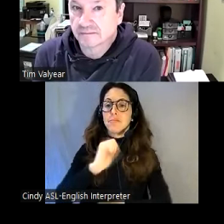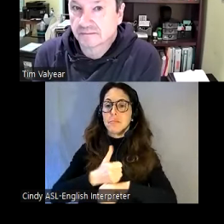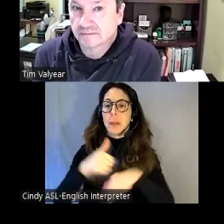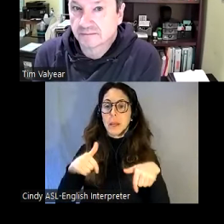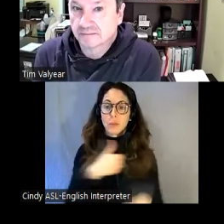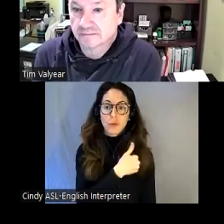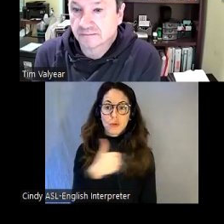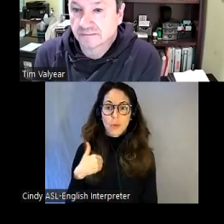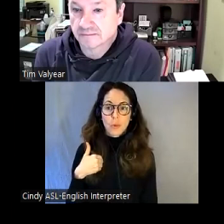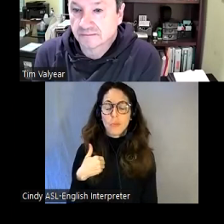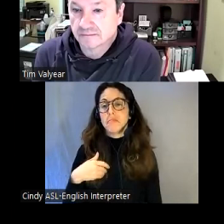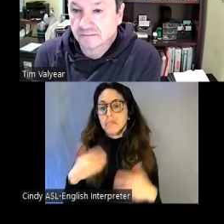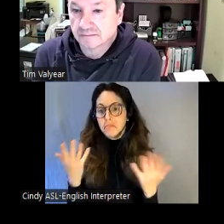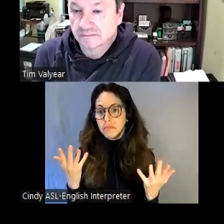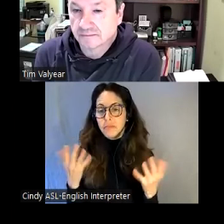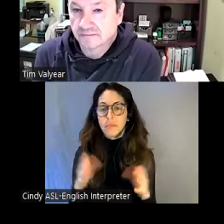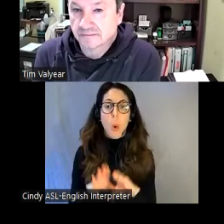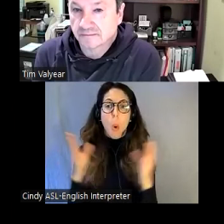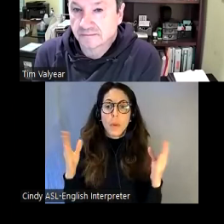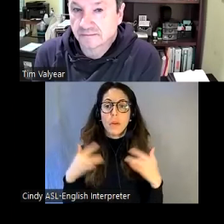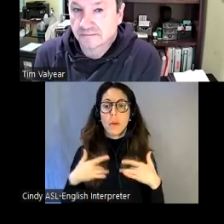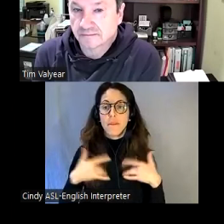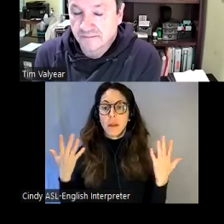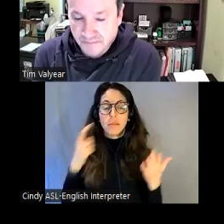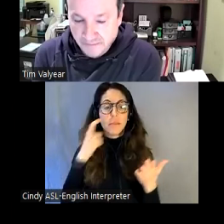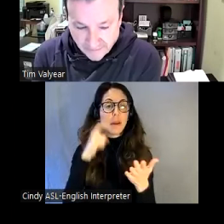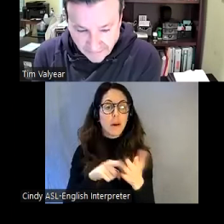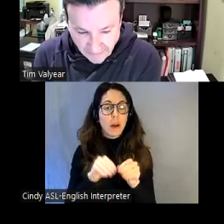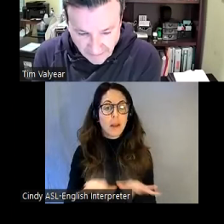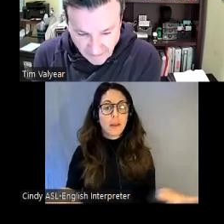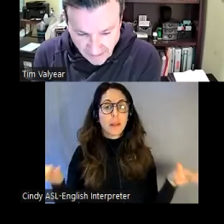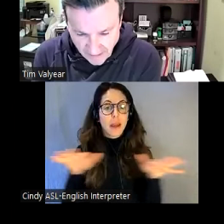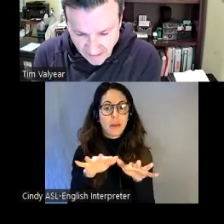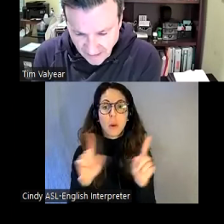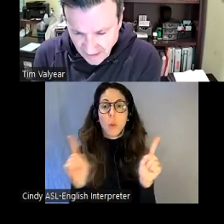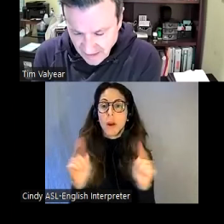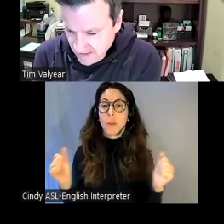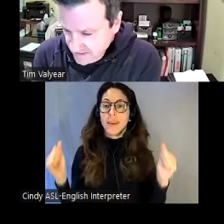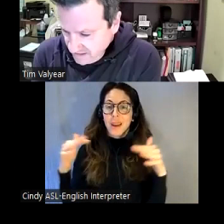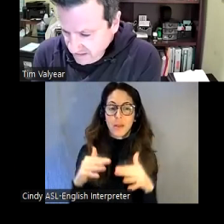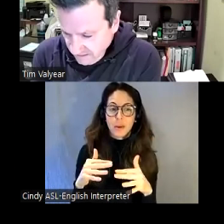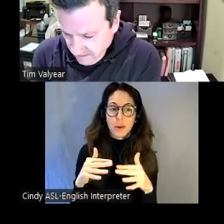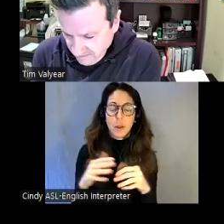slide. So although this webinar is happening